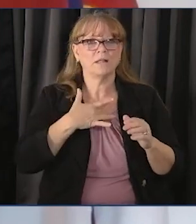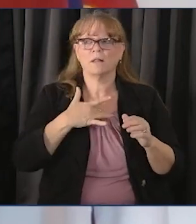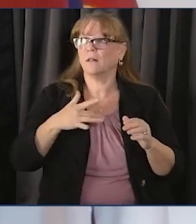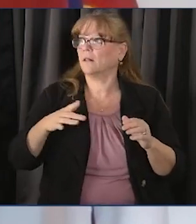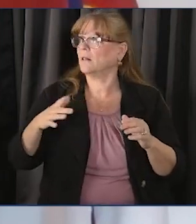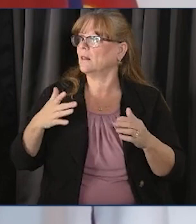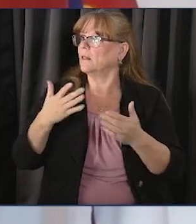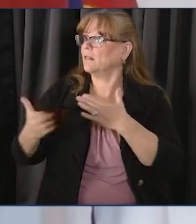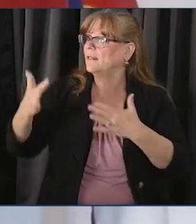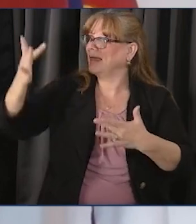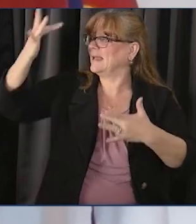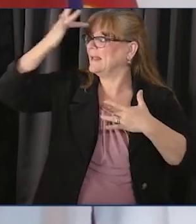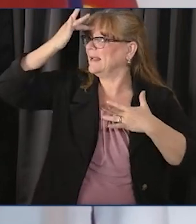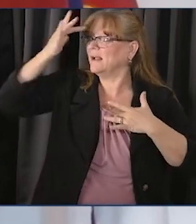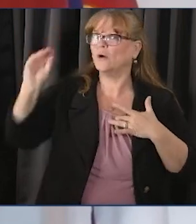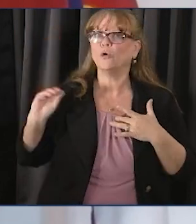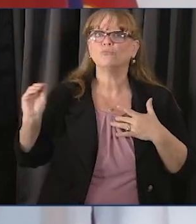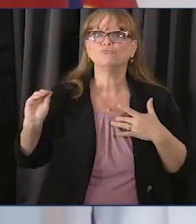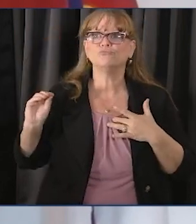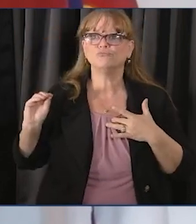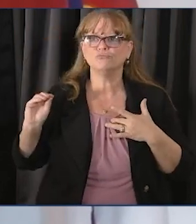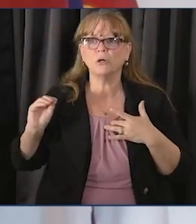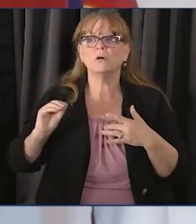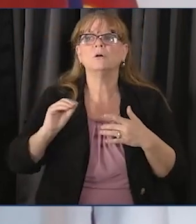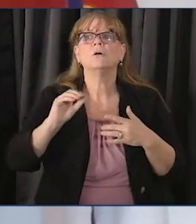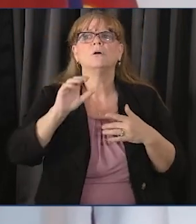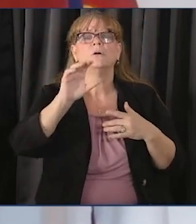That means we're getting better surveillance on where cases are.